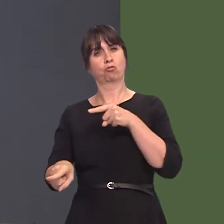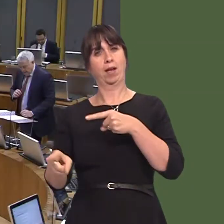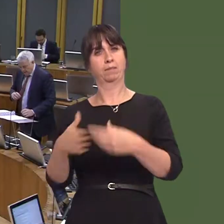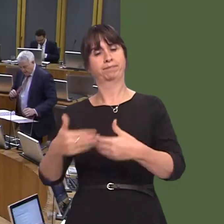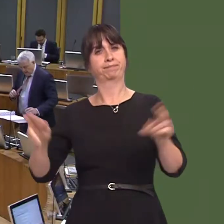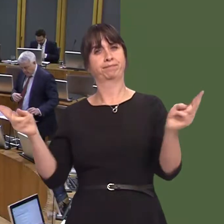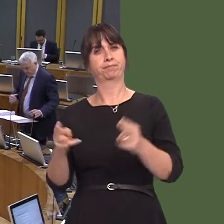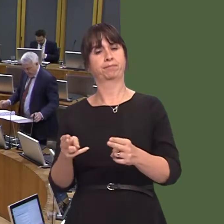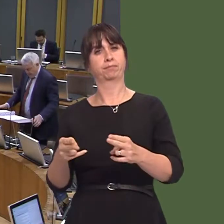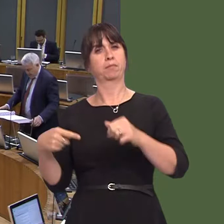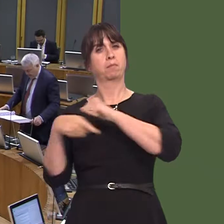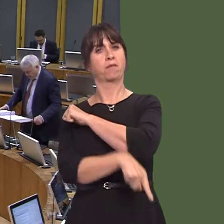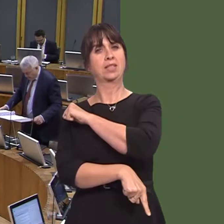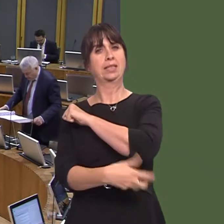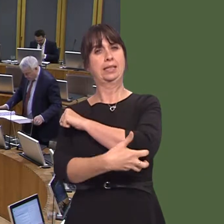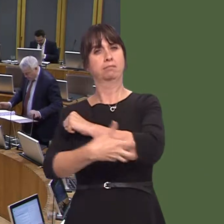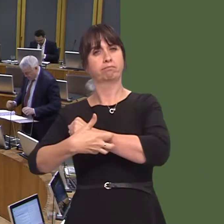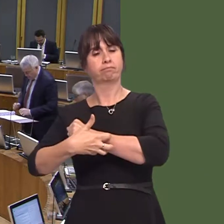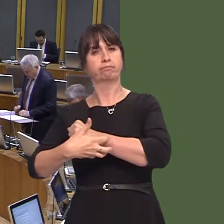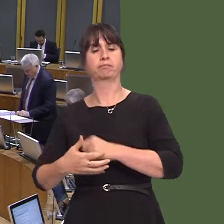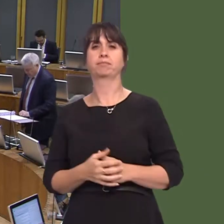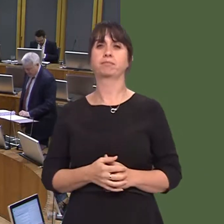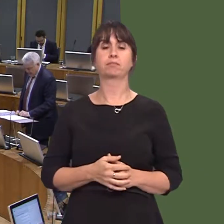(OAQ51171)[W] Carwyn Jones: Our objective is to help and